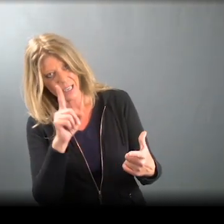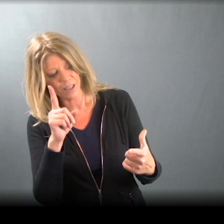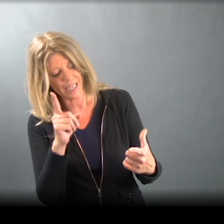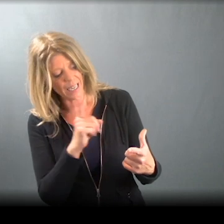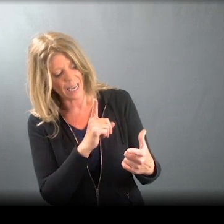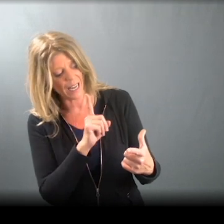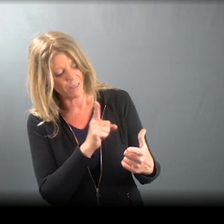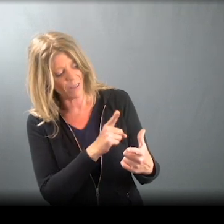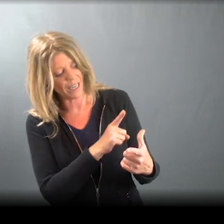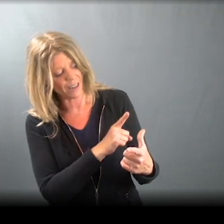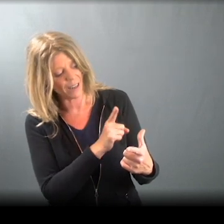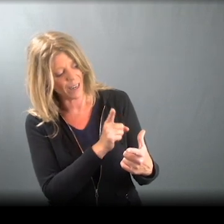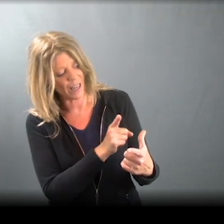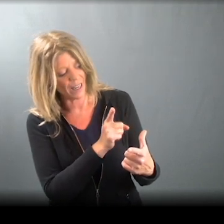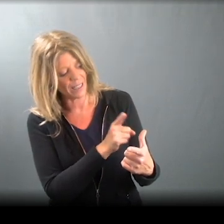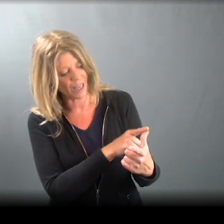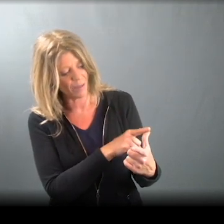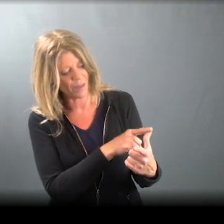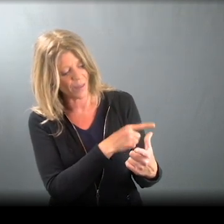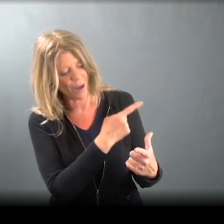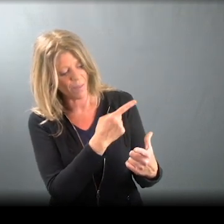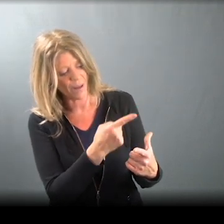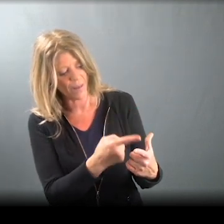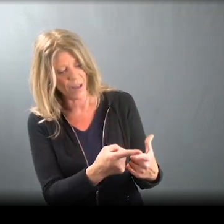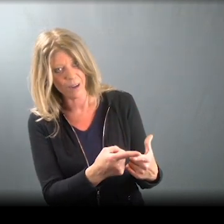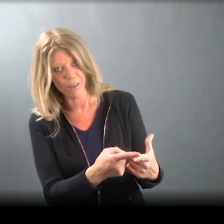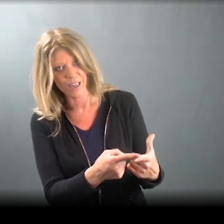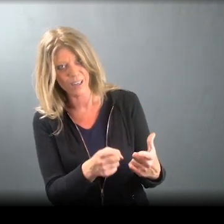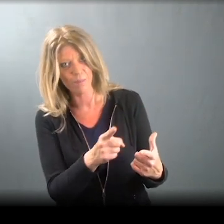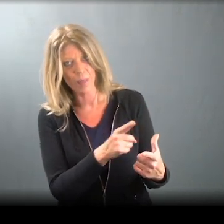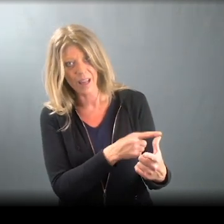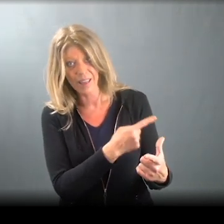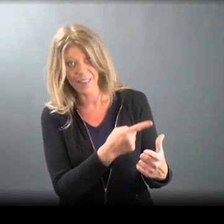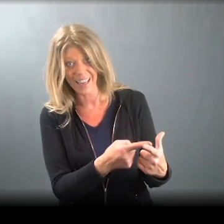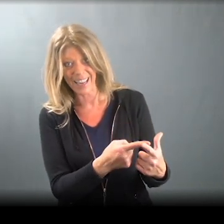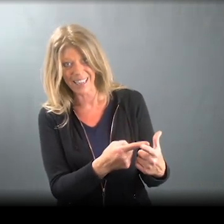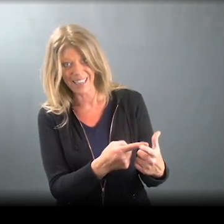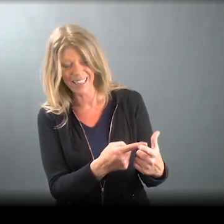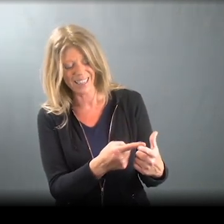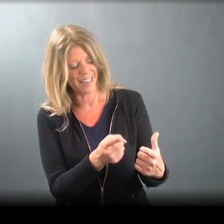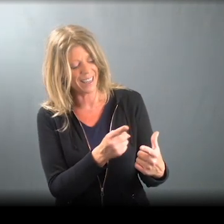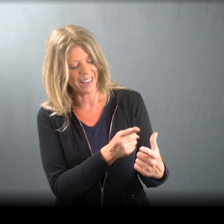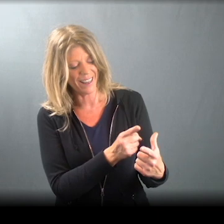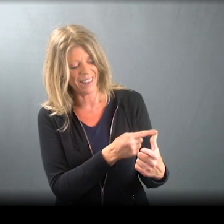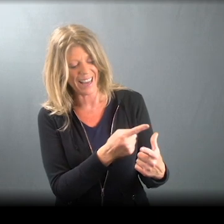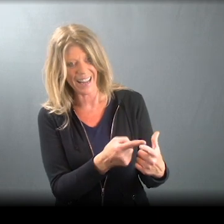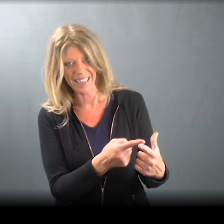Take your lead hand finger and tap your thumb and then your finger. THEN